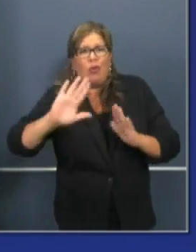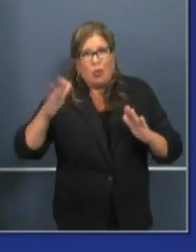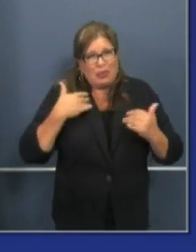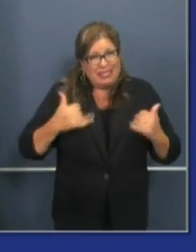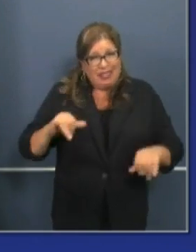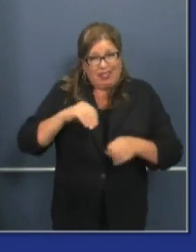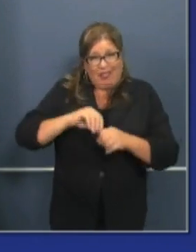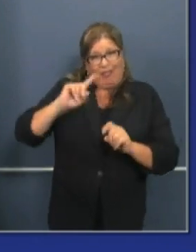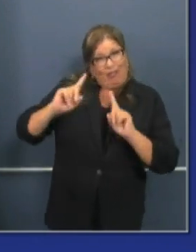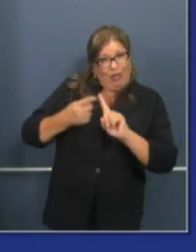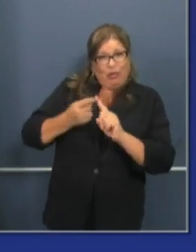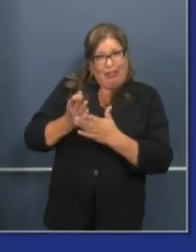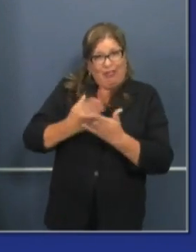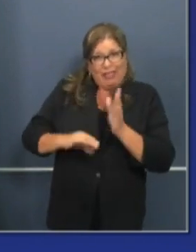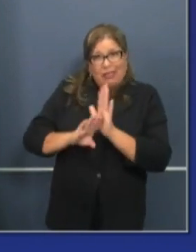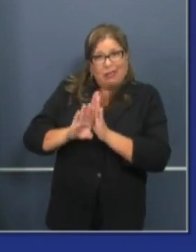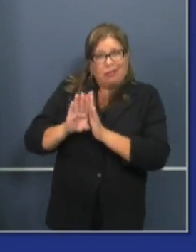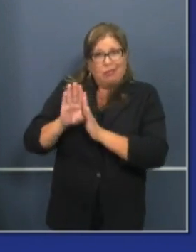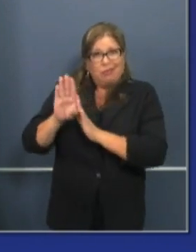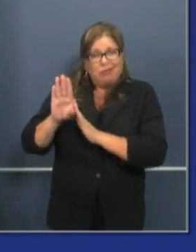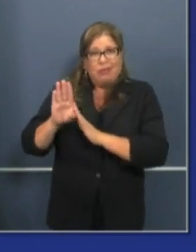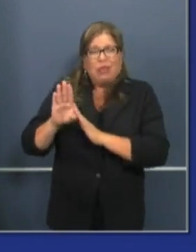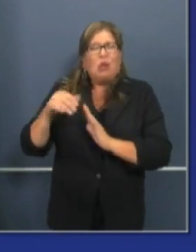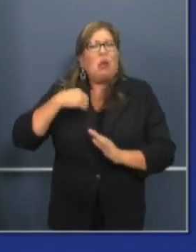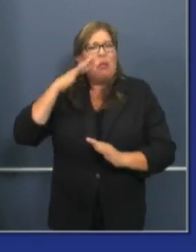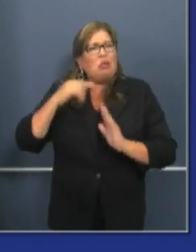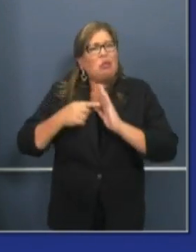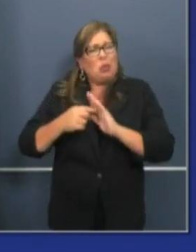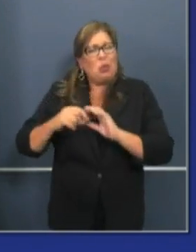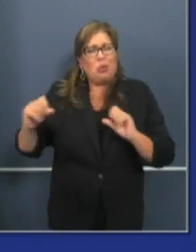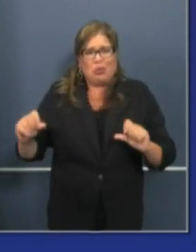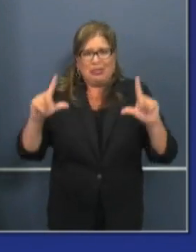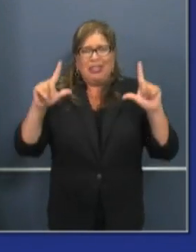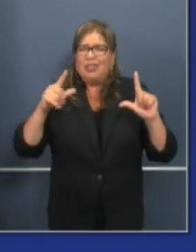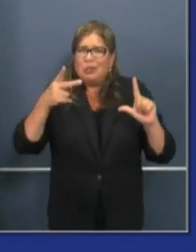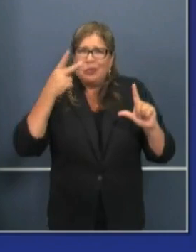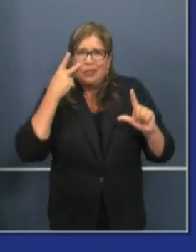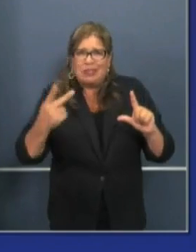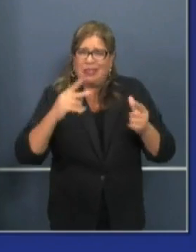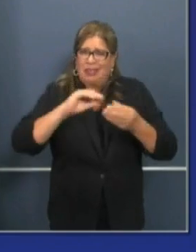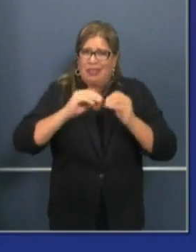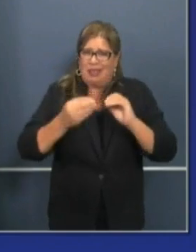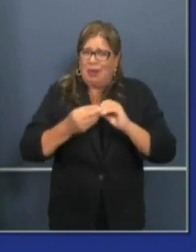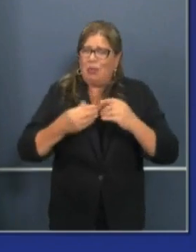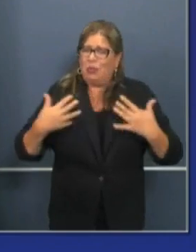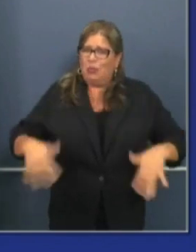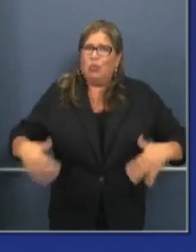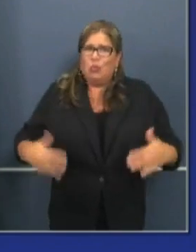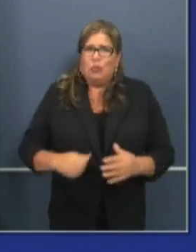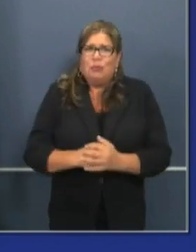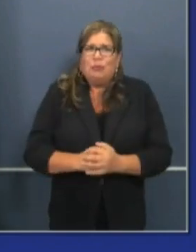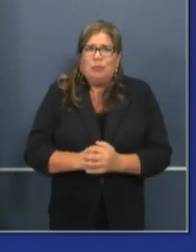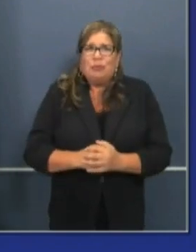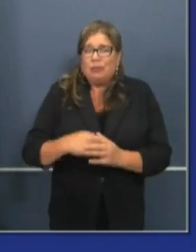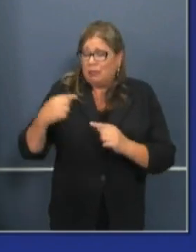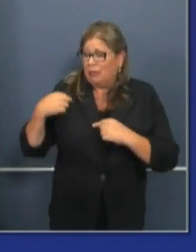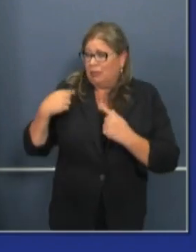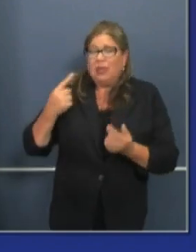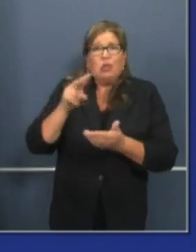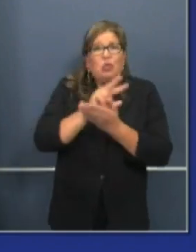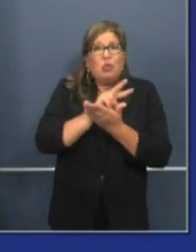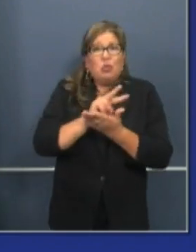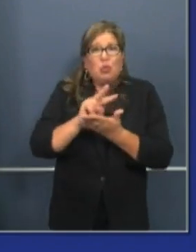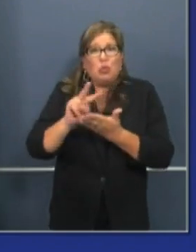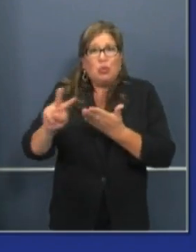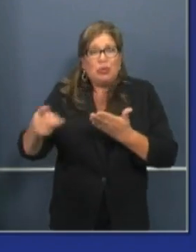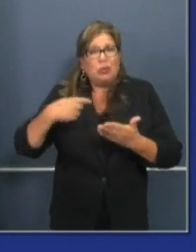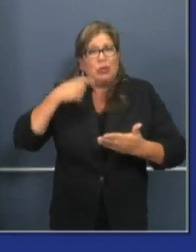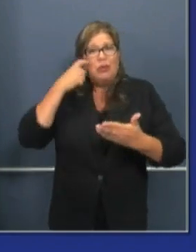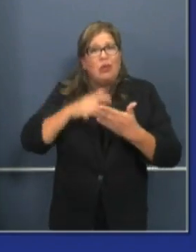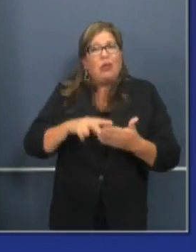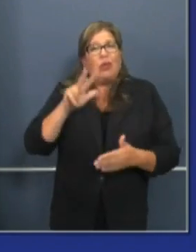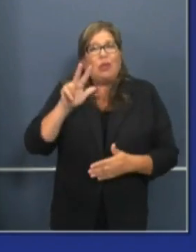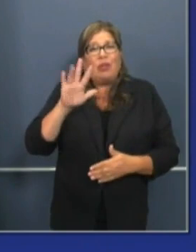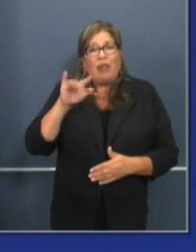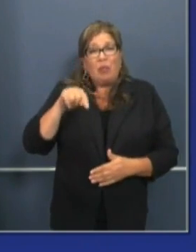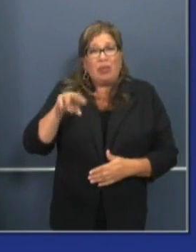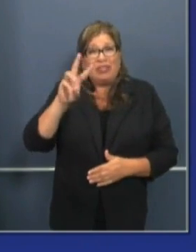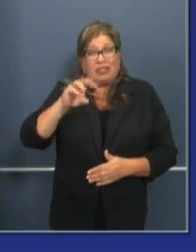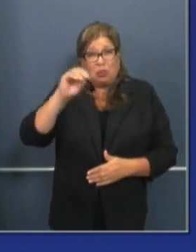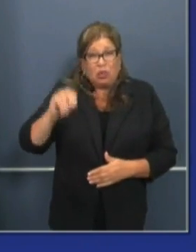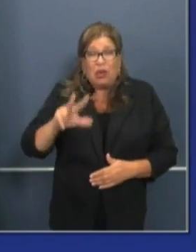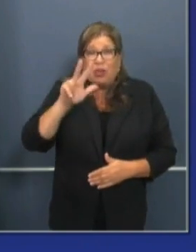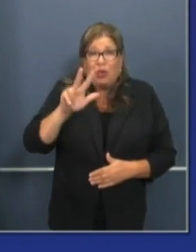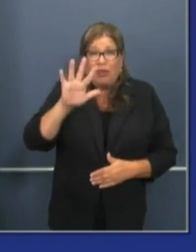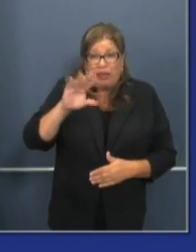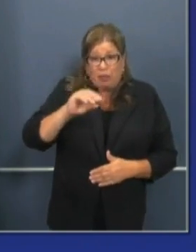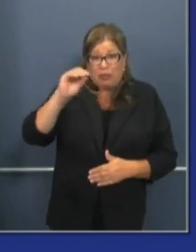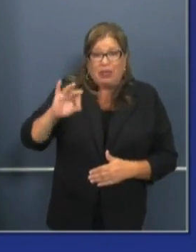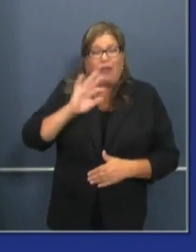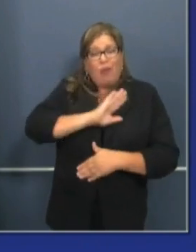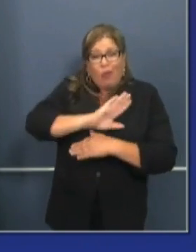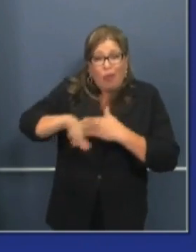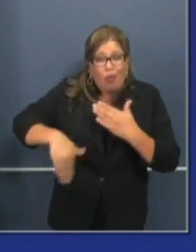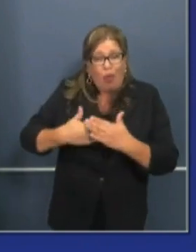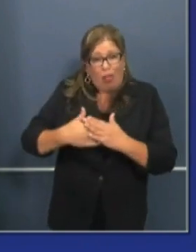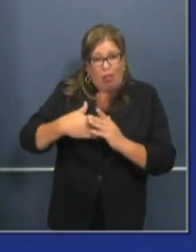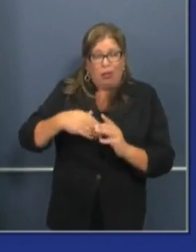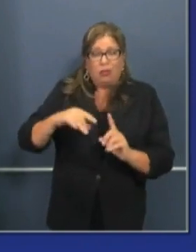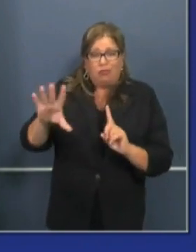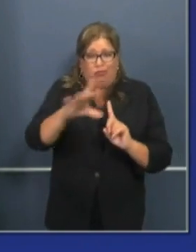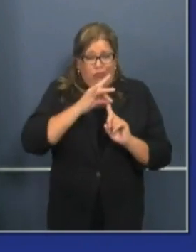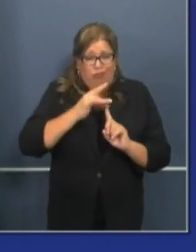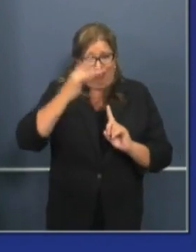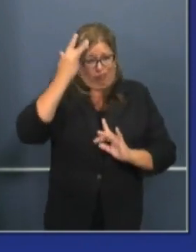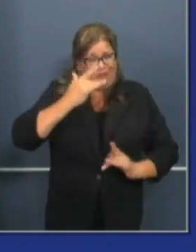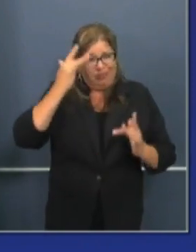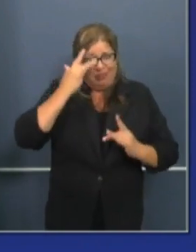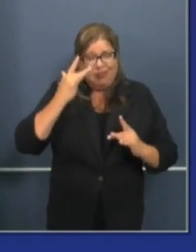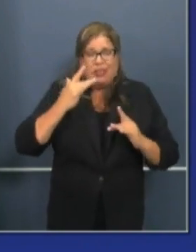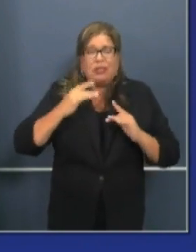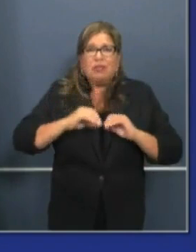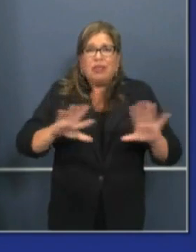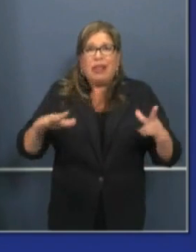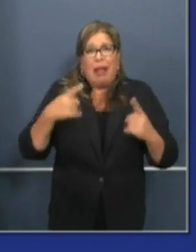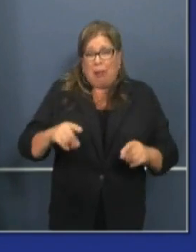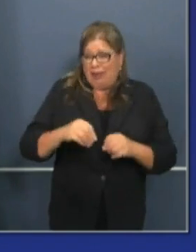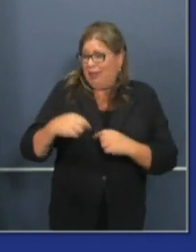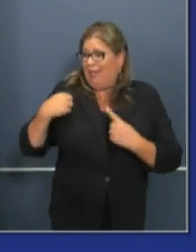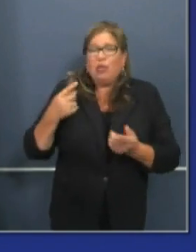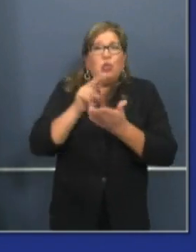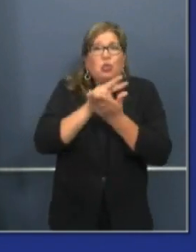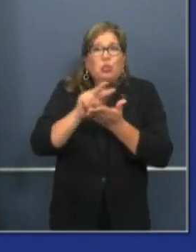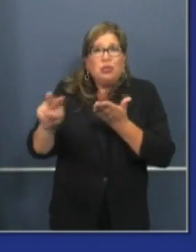WE’RE NOT OUT OF THE FIRST WAVE AND THE SLIDE YOU SEE NOW ON YOUR SCREEN ONLY UNDERSCORES THAT WE ARE EXPERIENCING AND HAVE EXPERIENCED JUST OVER THE LAST 14 DAYS SOME THIRTY FIVE